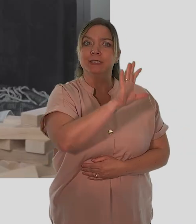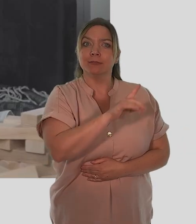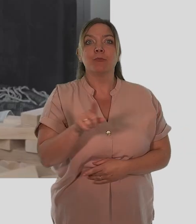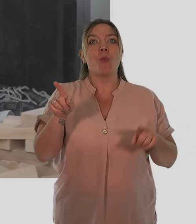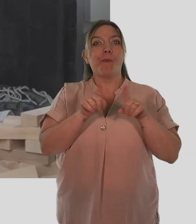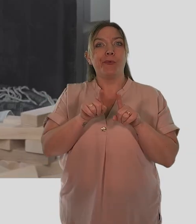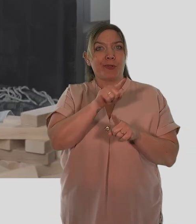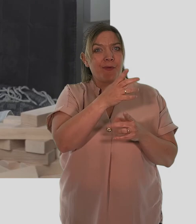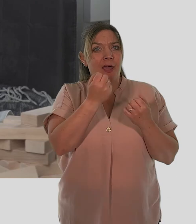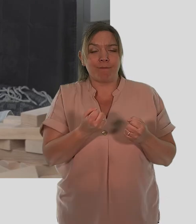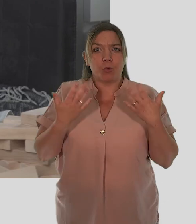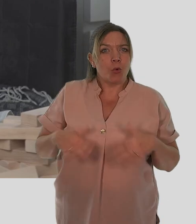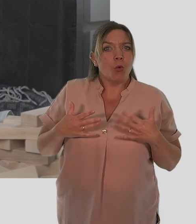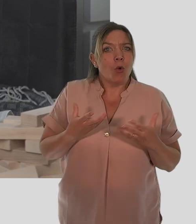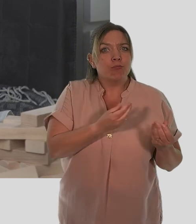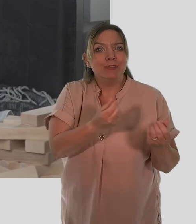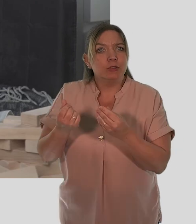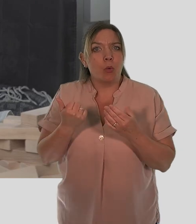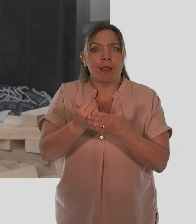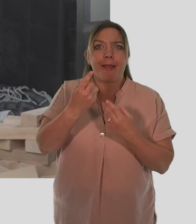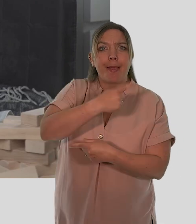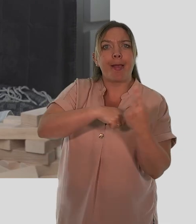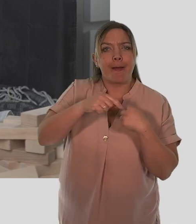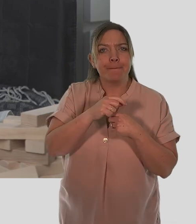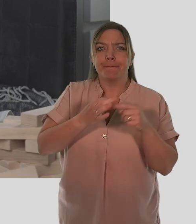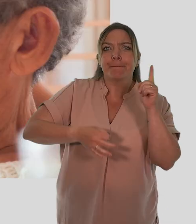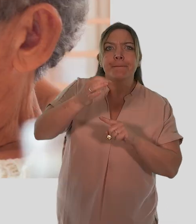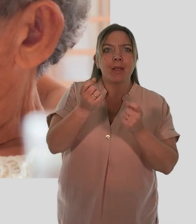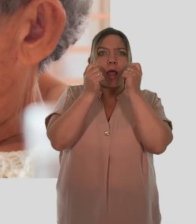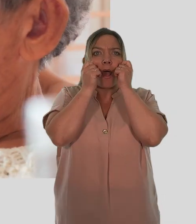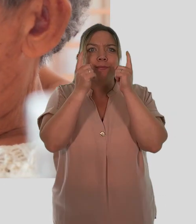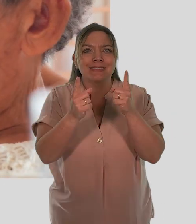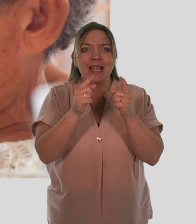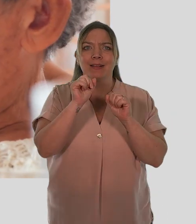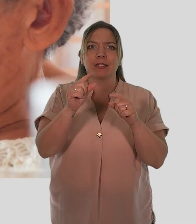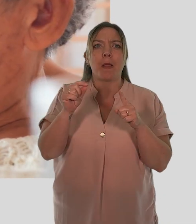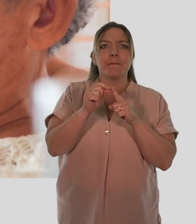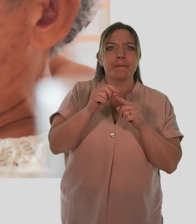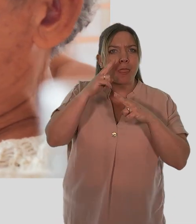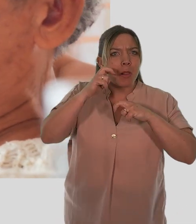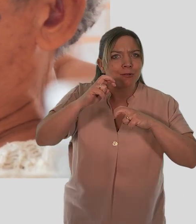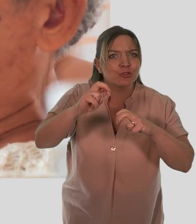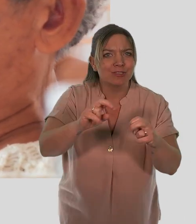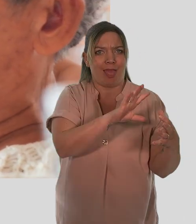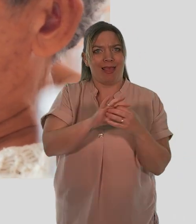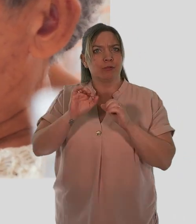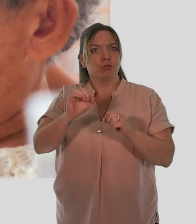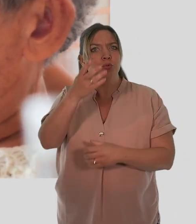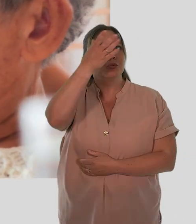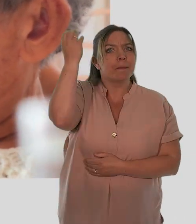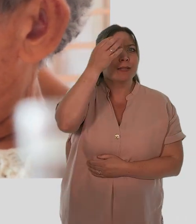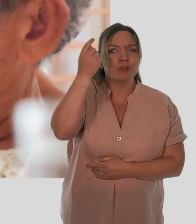Digital technology has the potential to empower and extend the length at which people living with dementia can continue